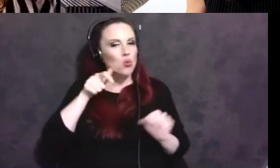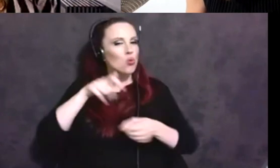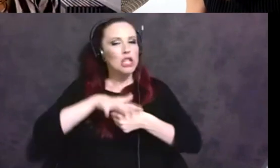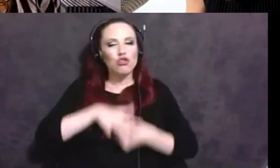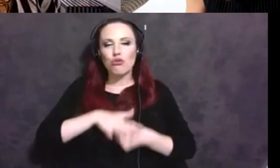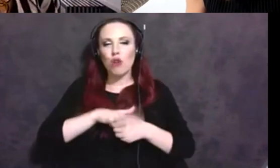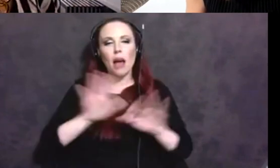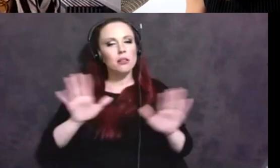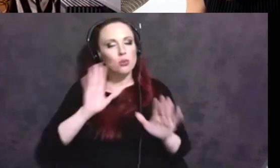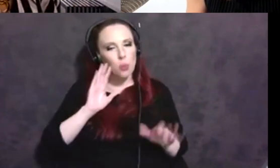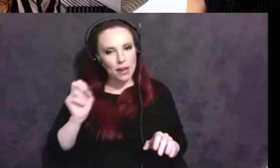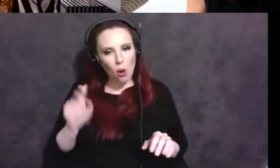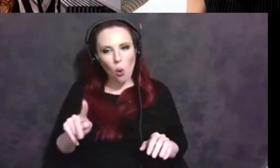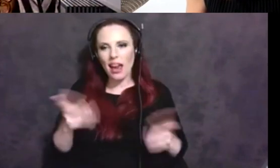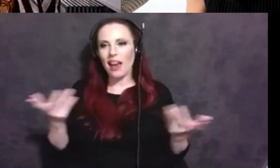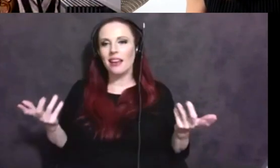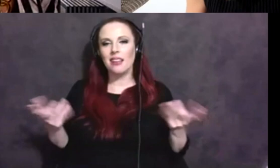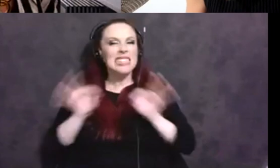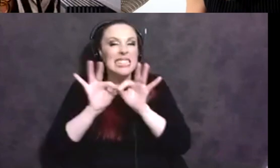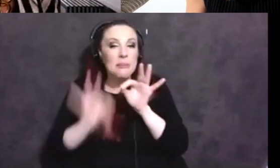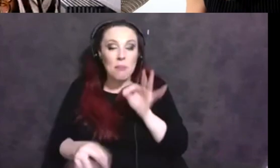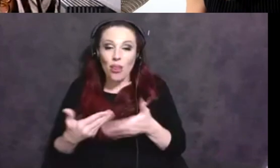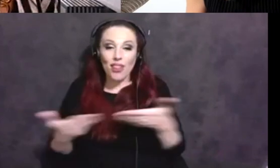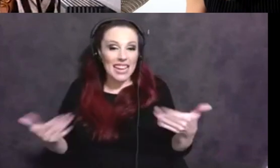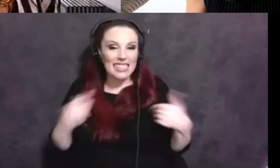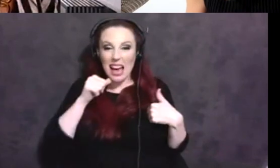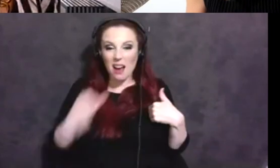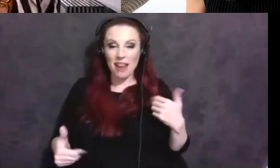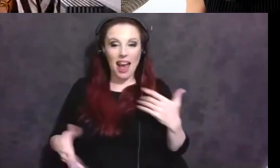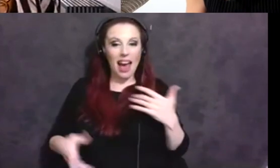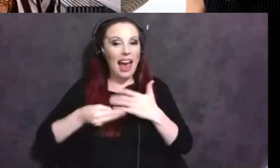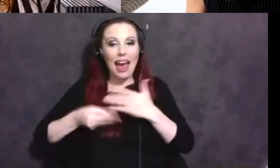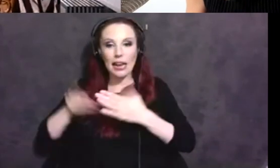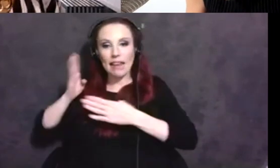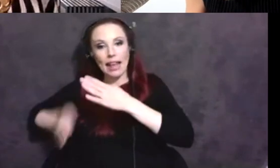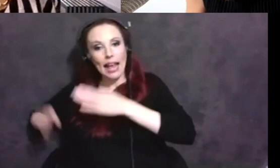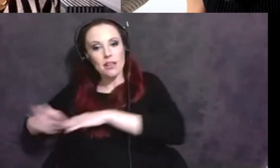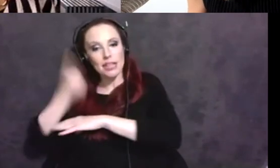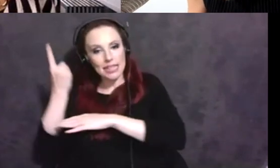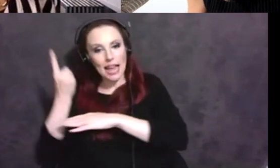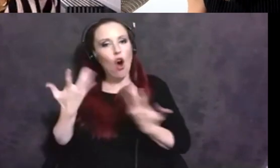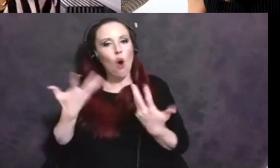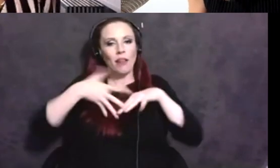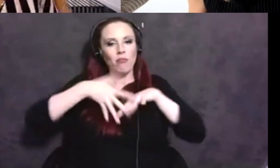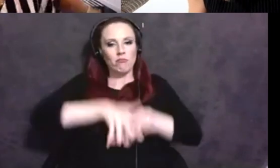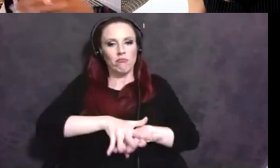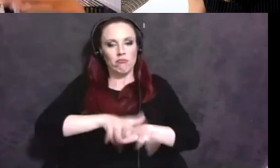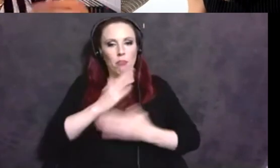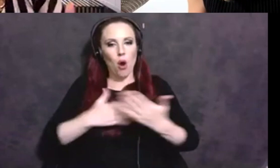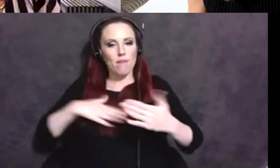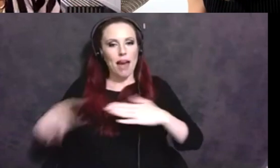of the kidneys and it is like you are safe. No need for that extra surge in cortisol.